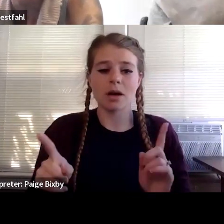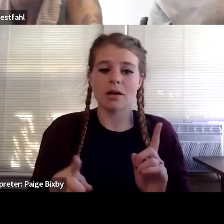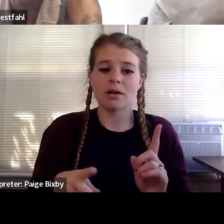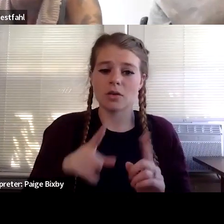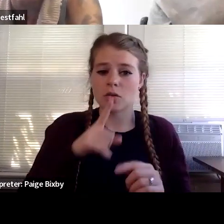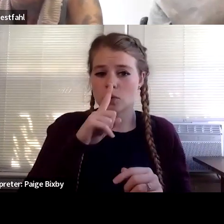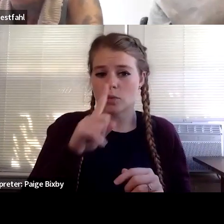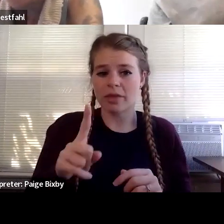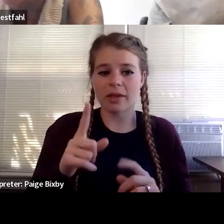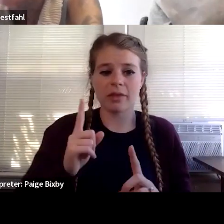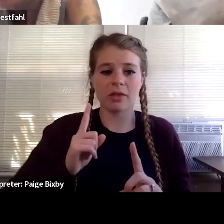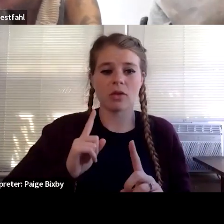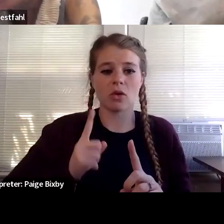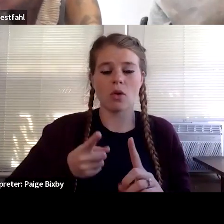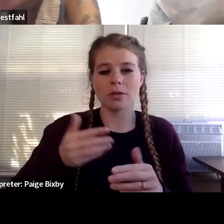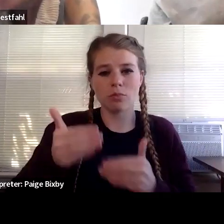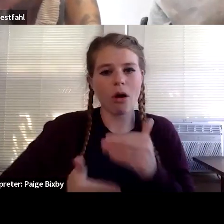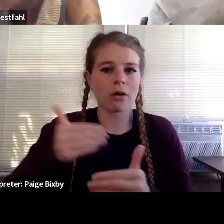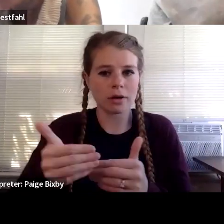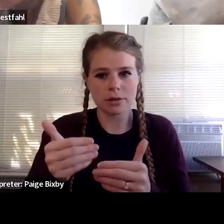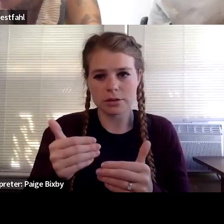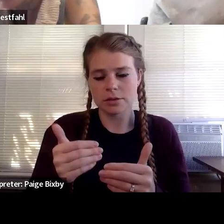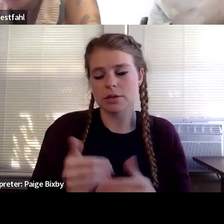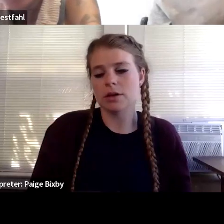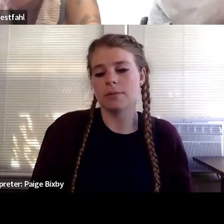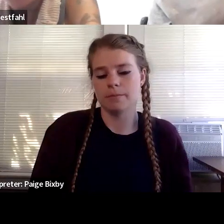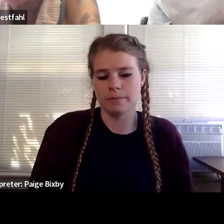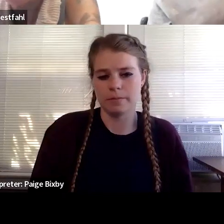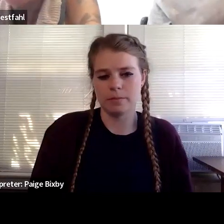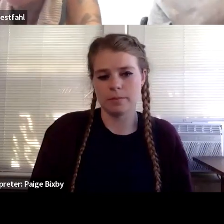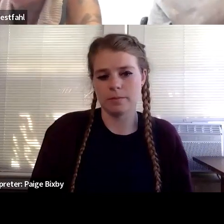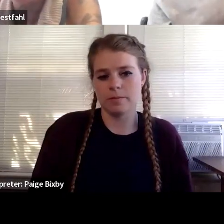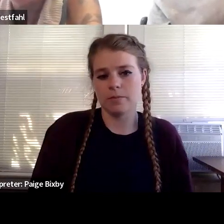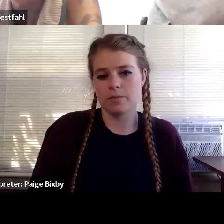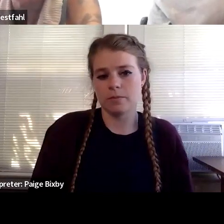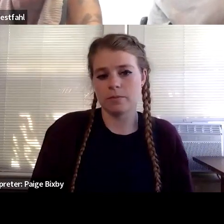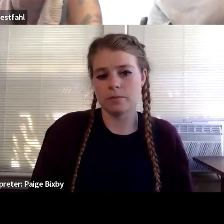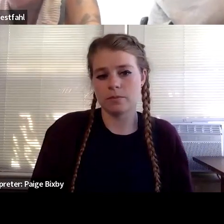and the takeaway from all that is in the time lapse, like I said in the last two years,